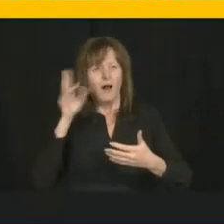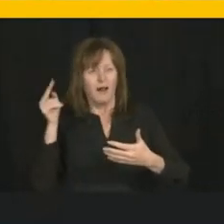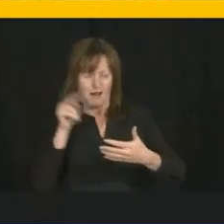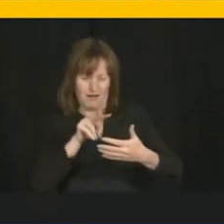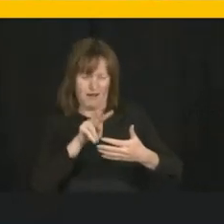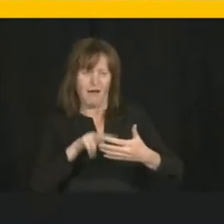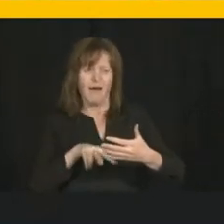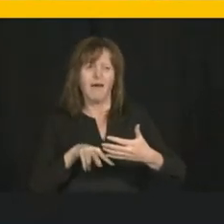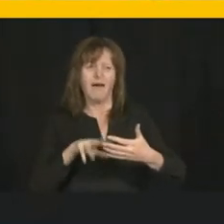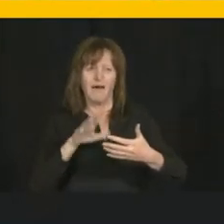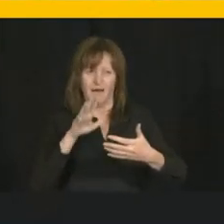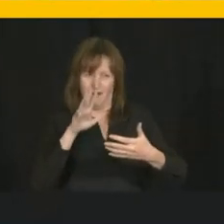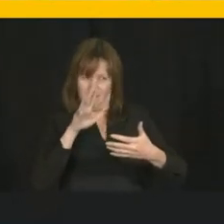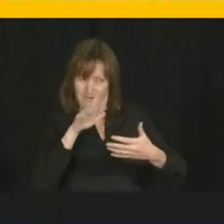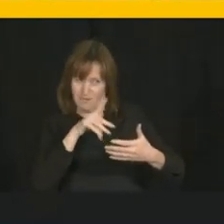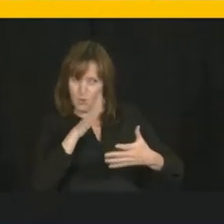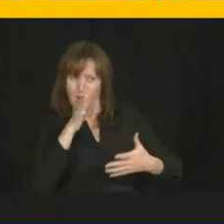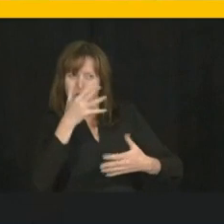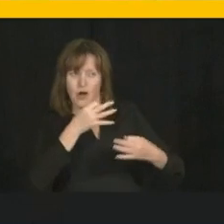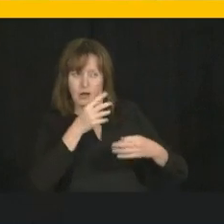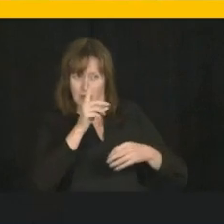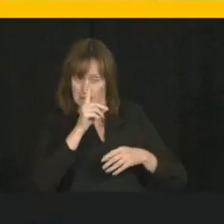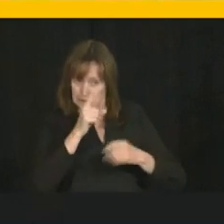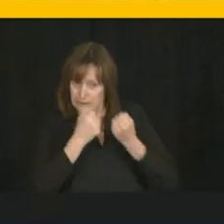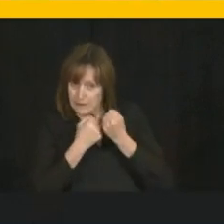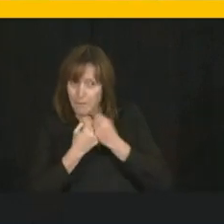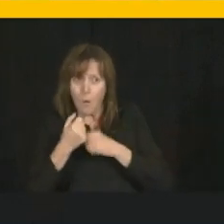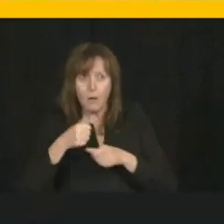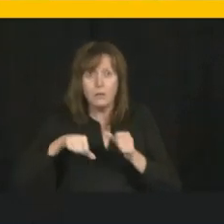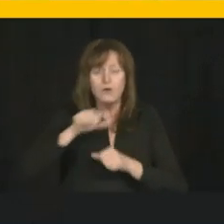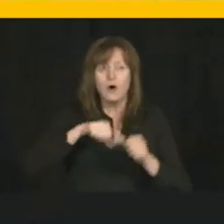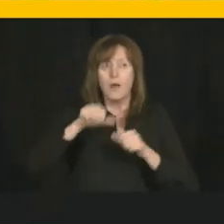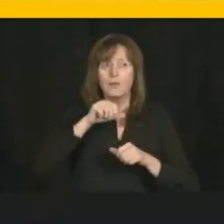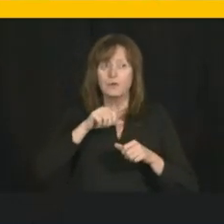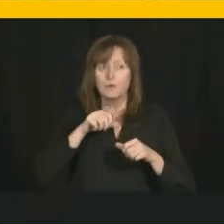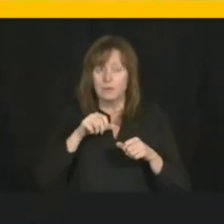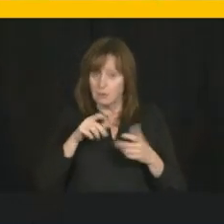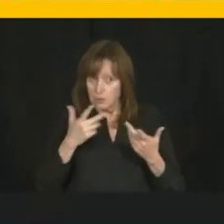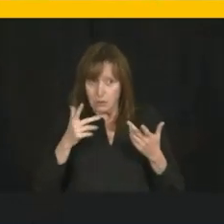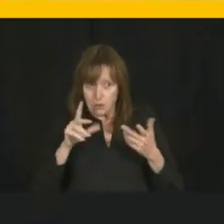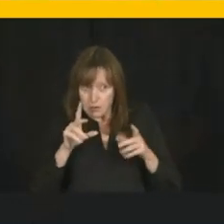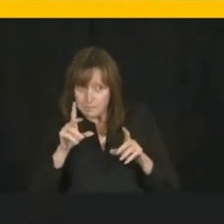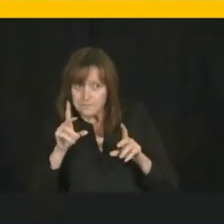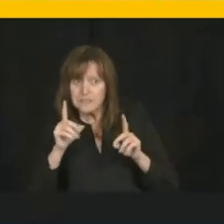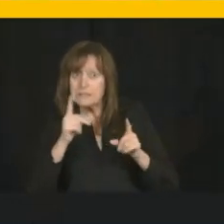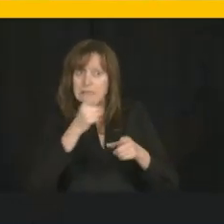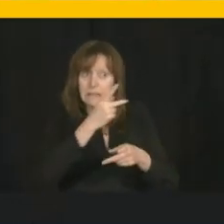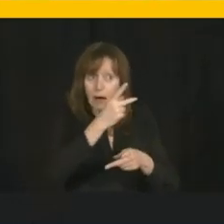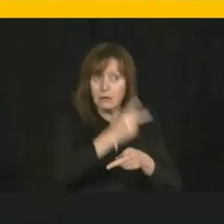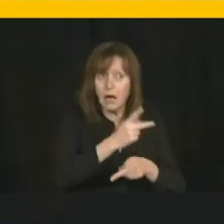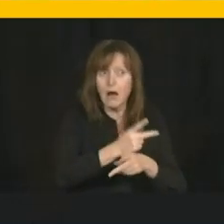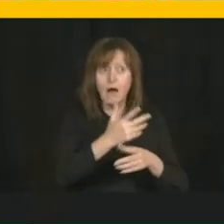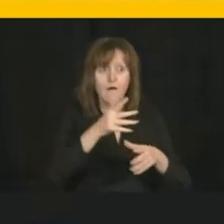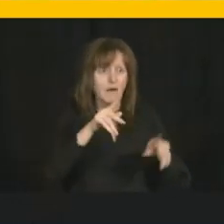GOT AT OUR LONG-TERM CARE HOMES AND WE'RE UTILIZING OVER AVAILABLE RESOURCE. WE WILL STOP AT NOTHING TO